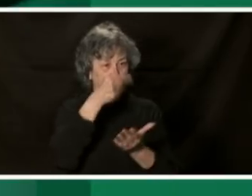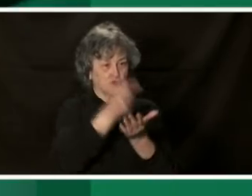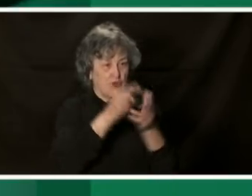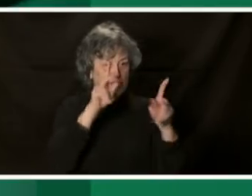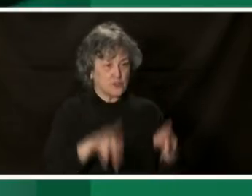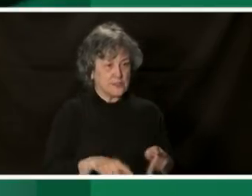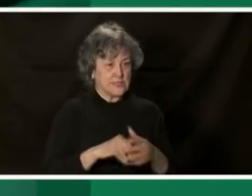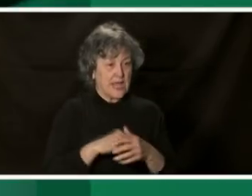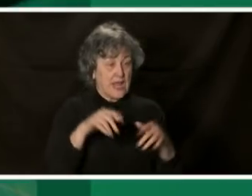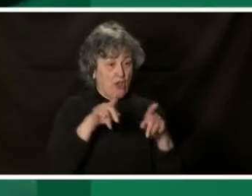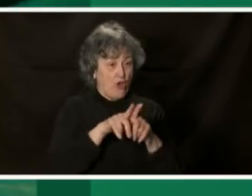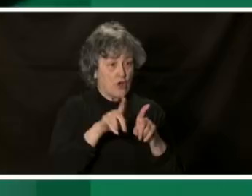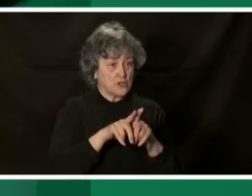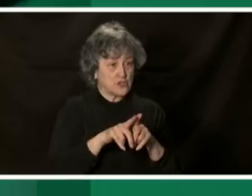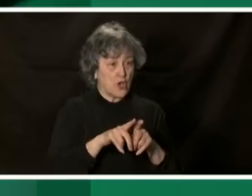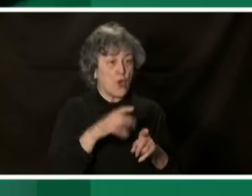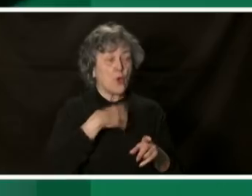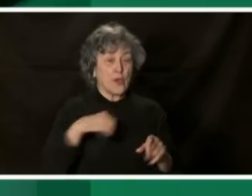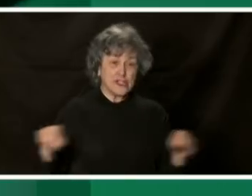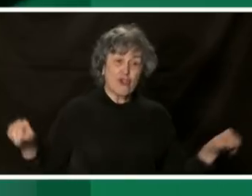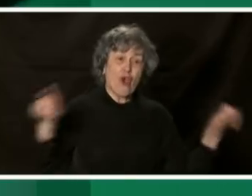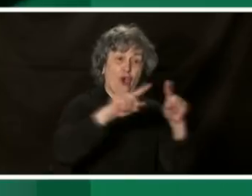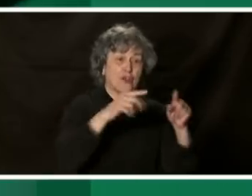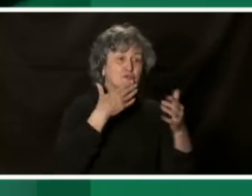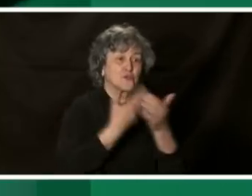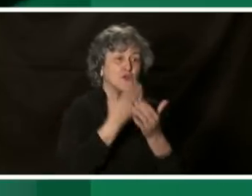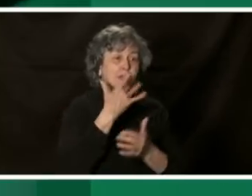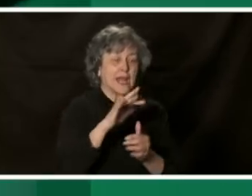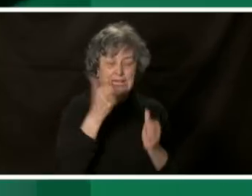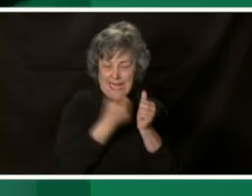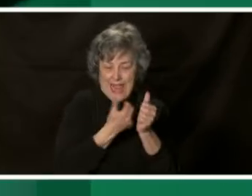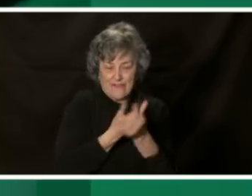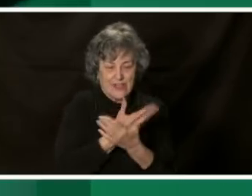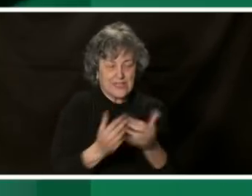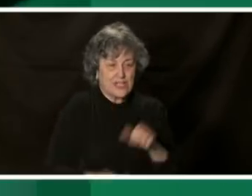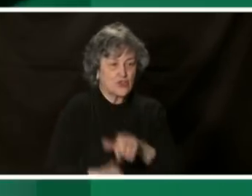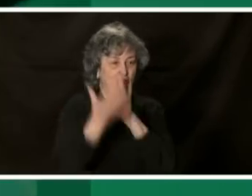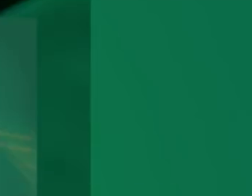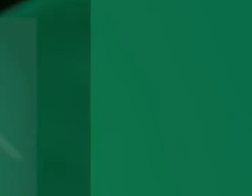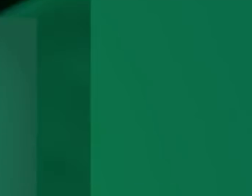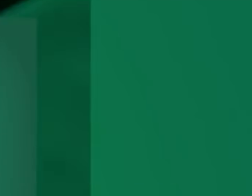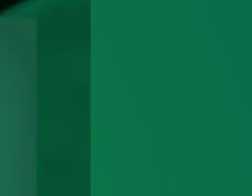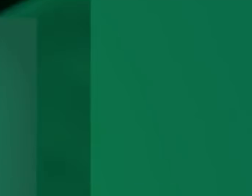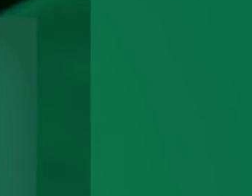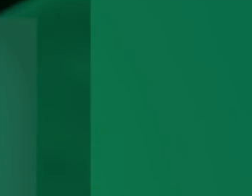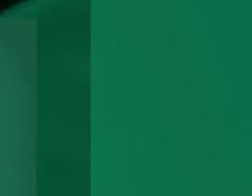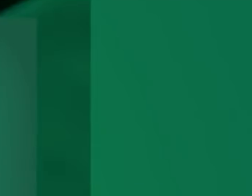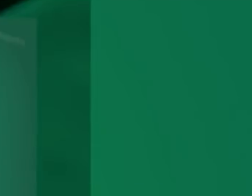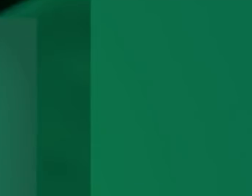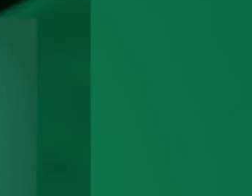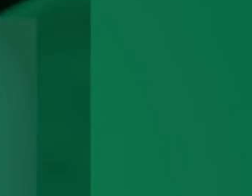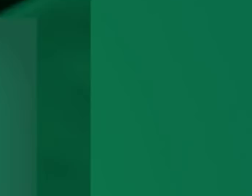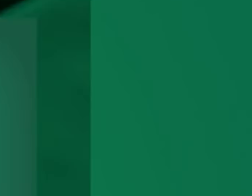AND ALSO WISH YOU GUYS GOOD LUCK IN ANY FUTURE ENDEAVORS THAT YOU GUYS CHOOSE TO GO INTO.